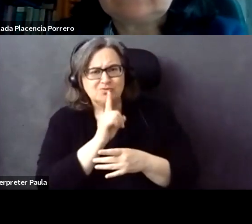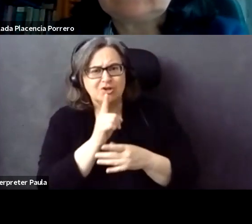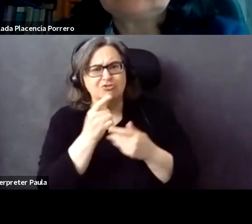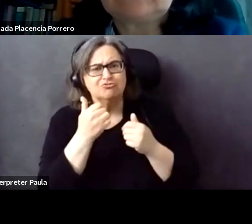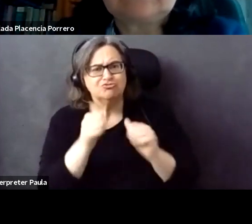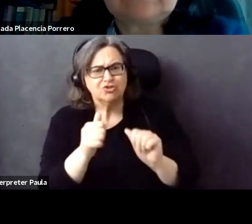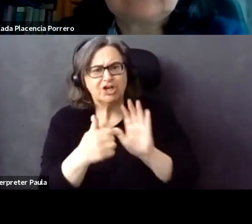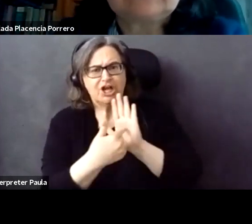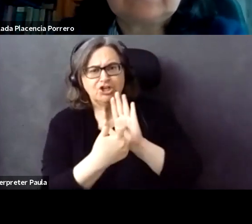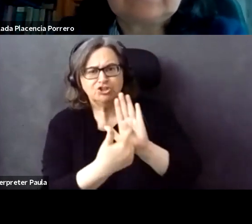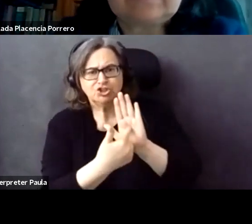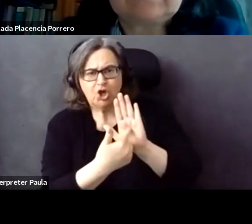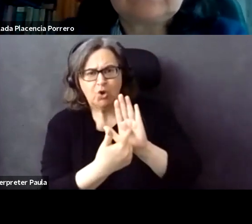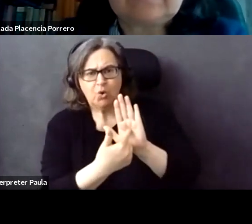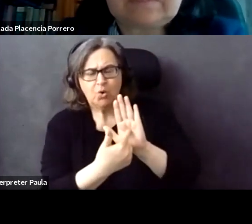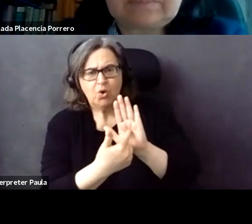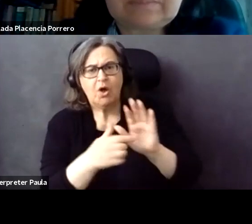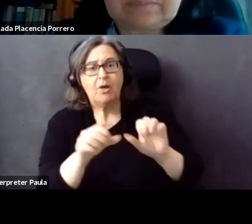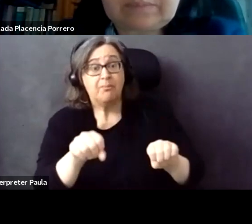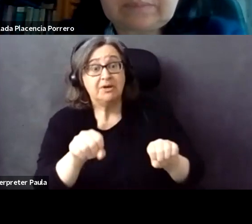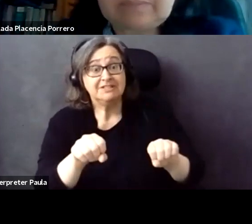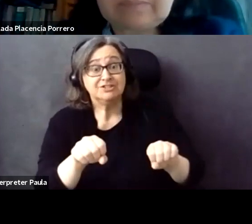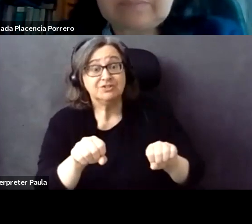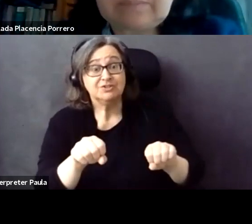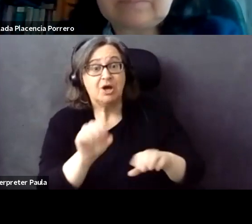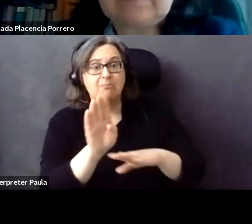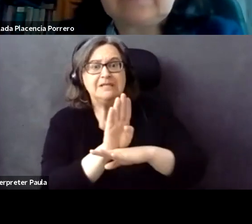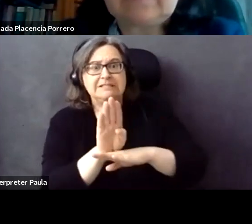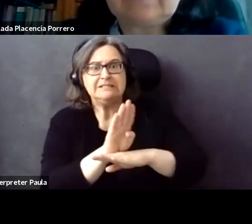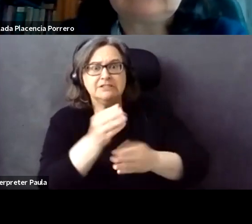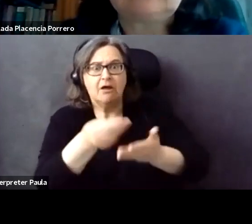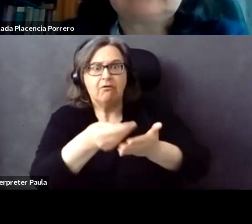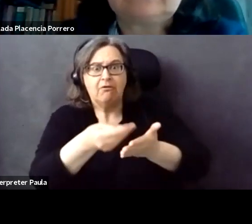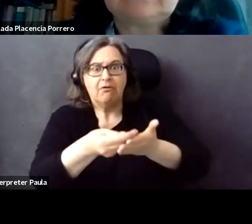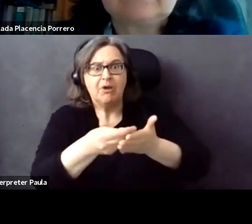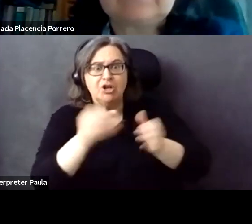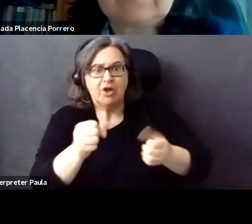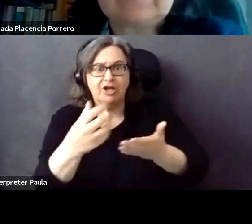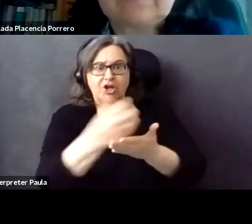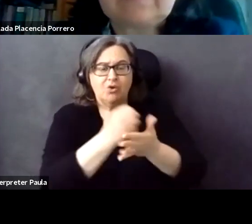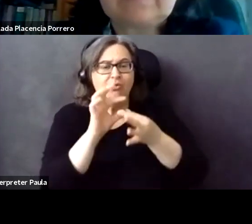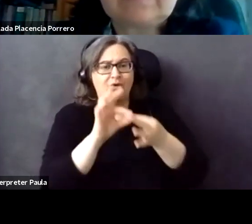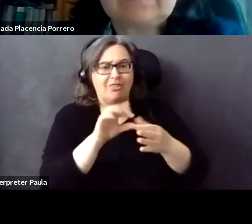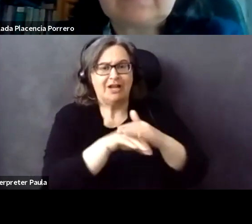Thank you. That's interesting to know that there is somebody actually who is trying to